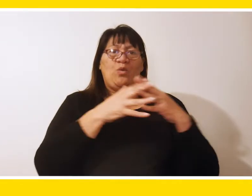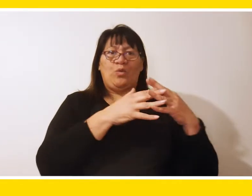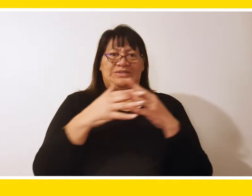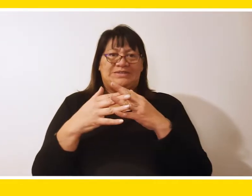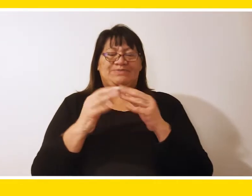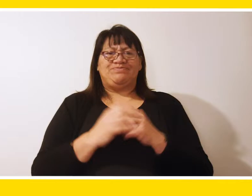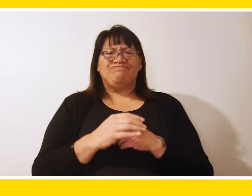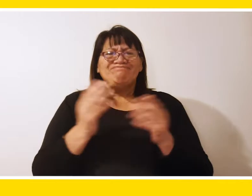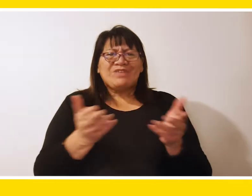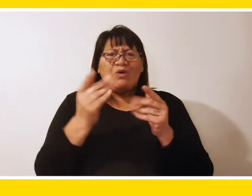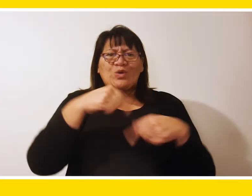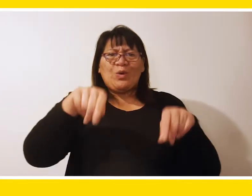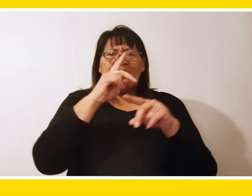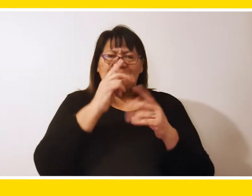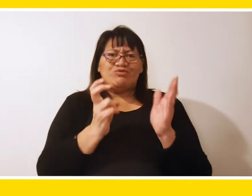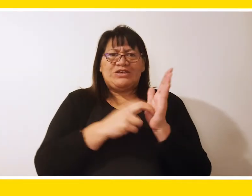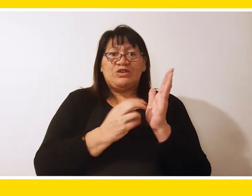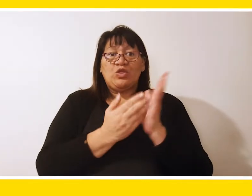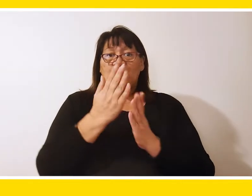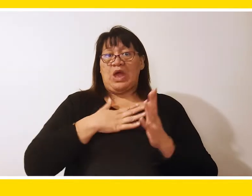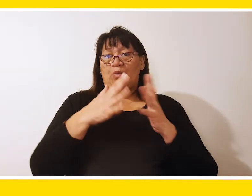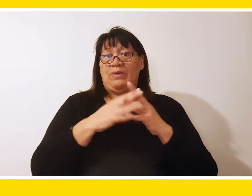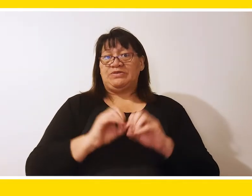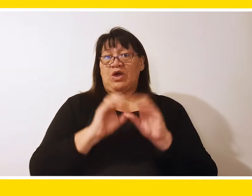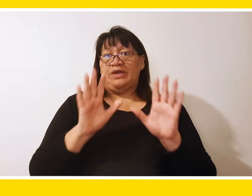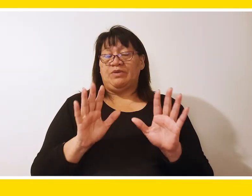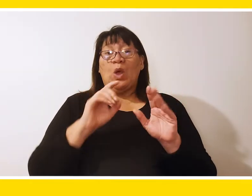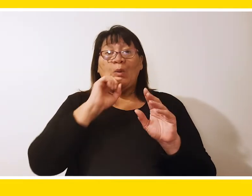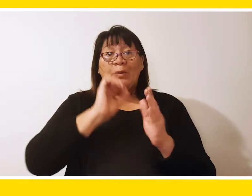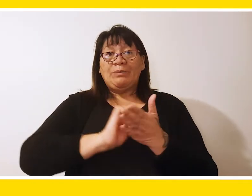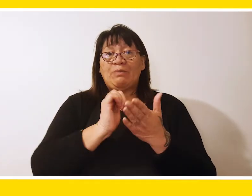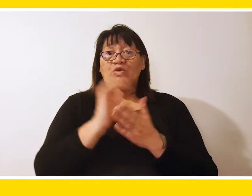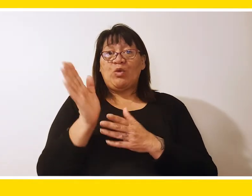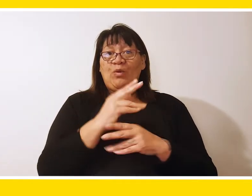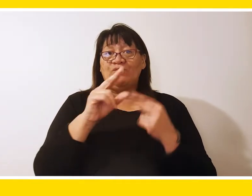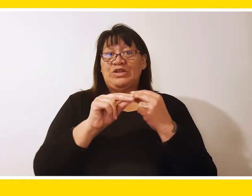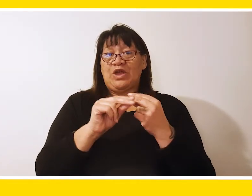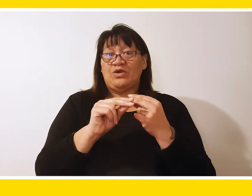I encourage you to register on the Council website, where we’re also publishing videos of the webinars so far,